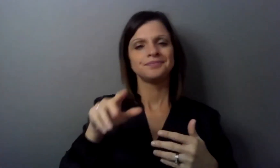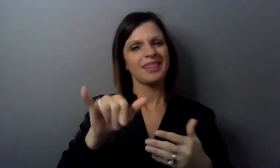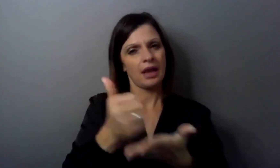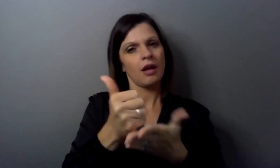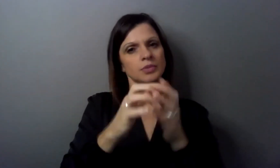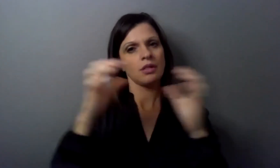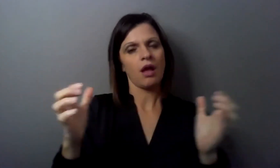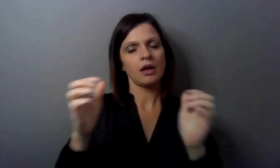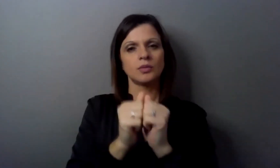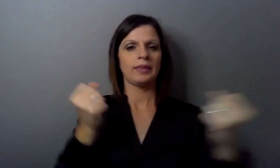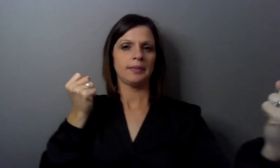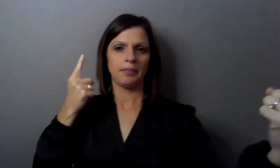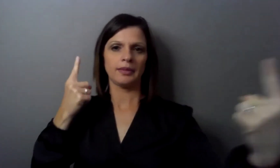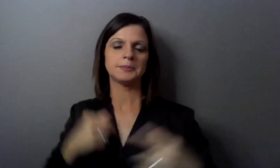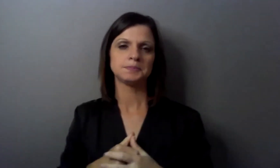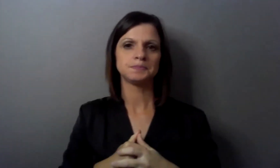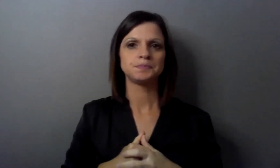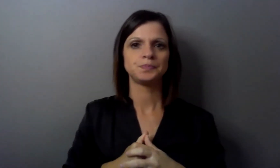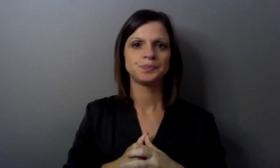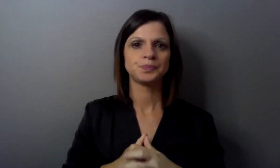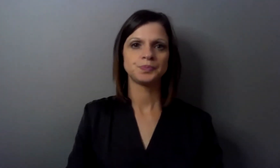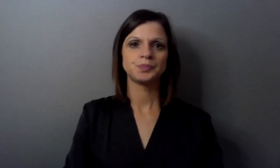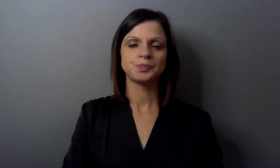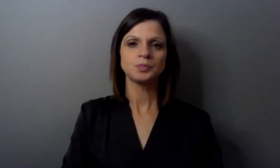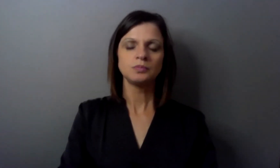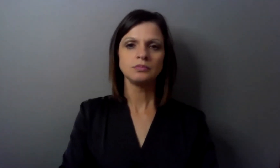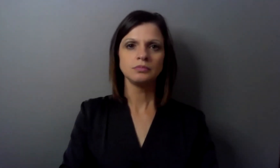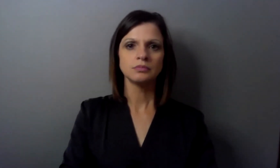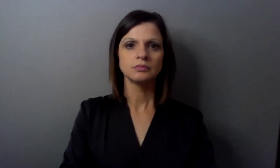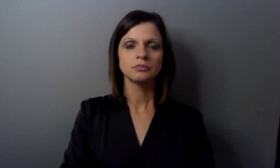Thank you.